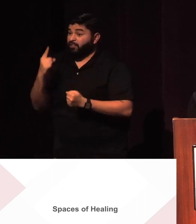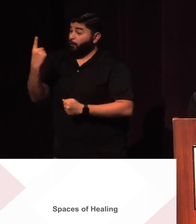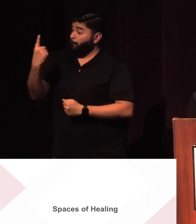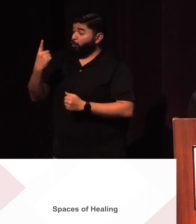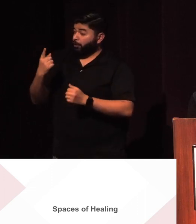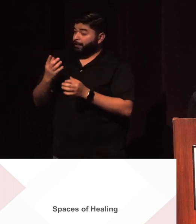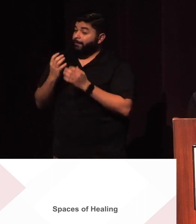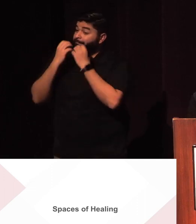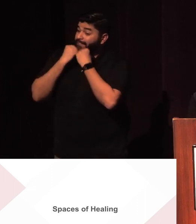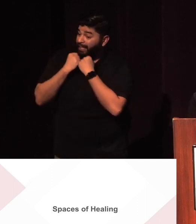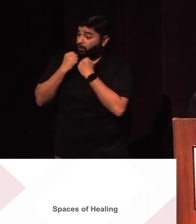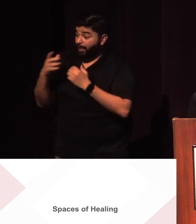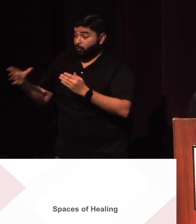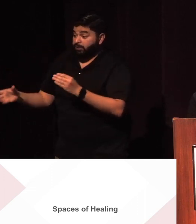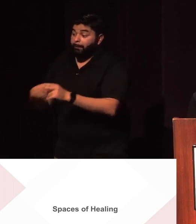Spaces of healing; this was actually